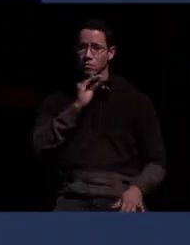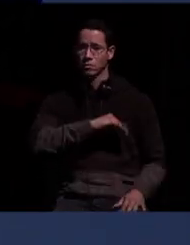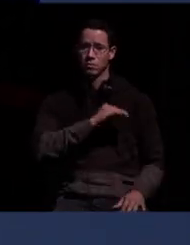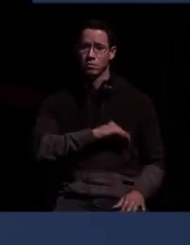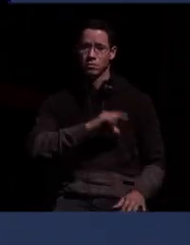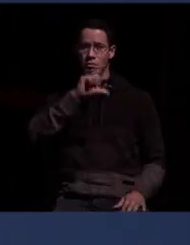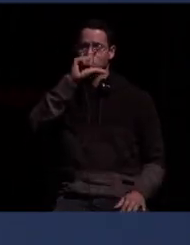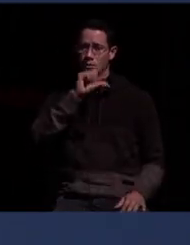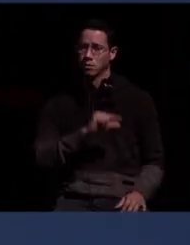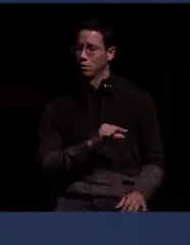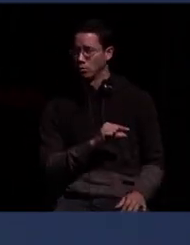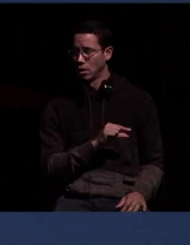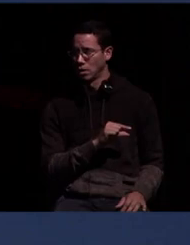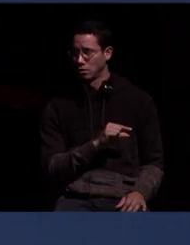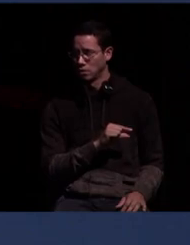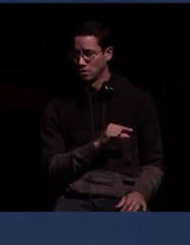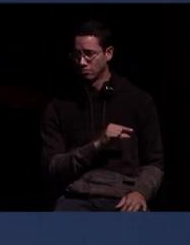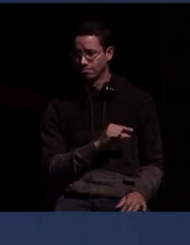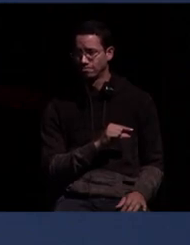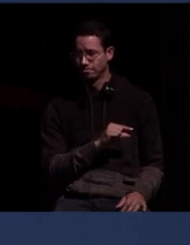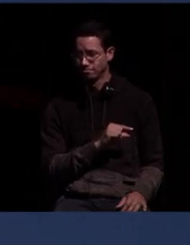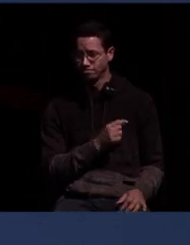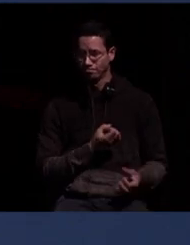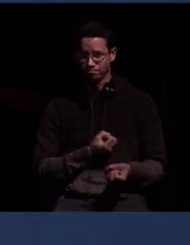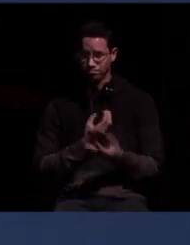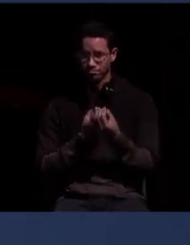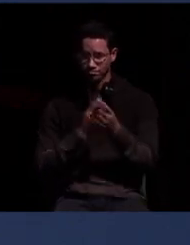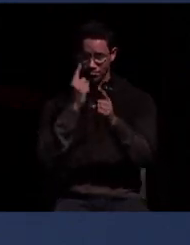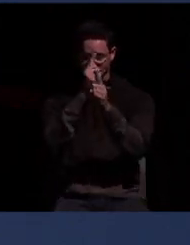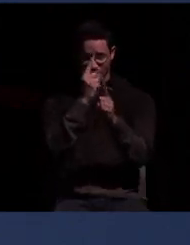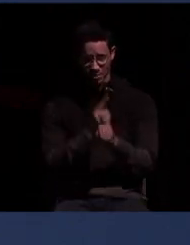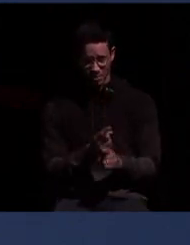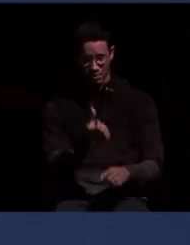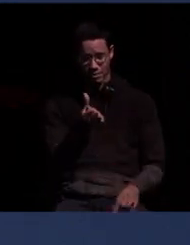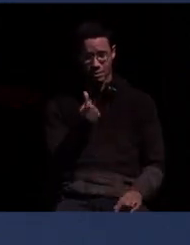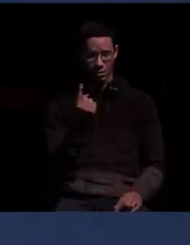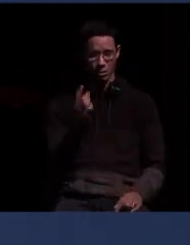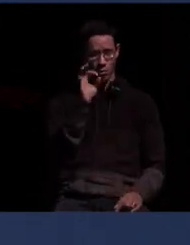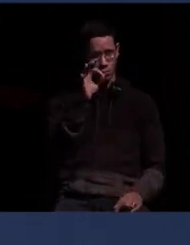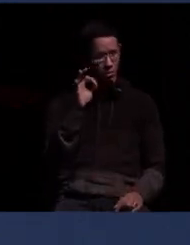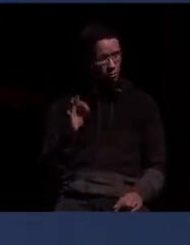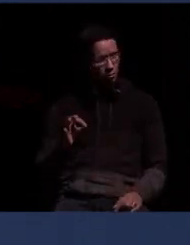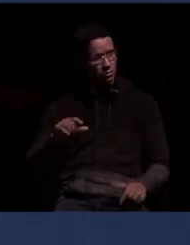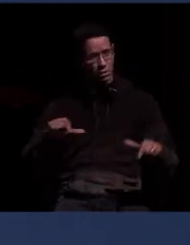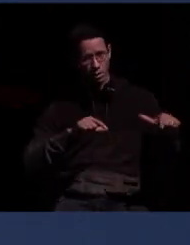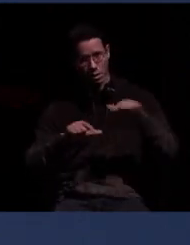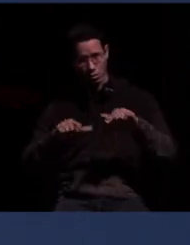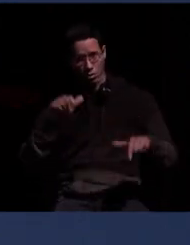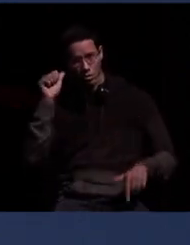I don’t know if you were able to check it out, but 61% of tourism workers